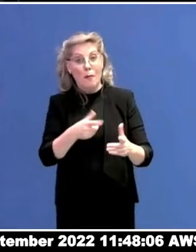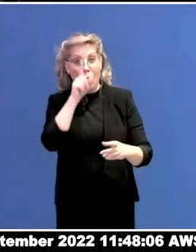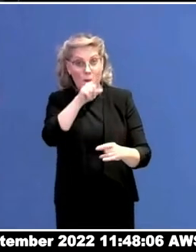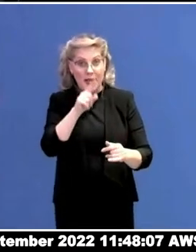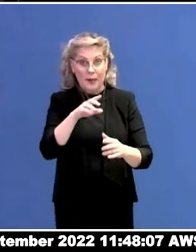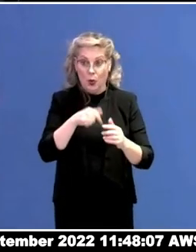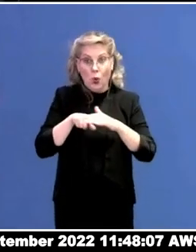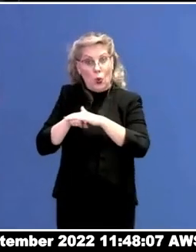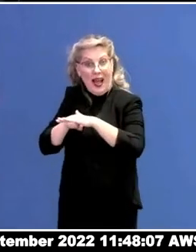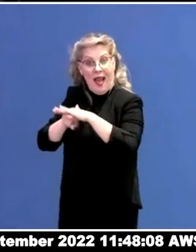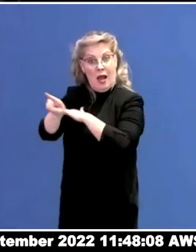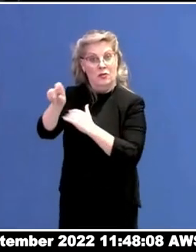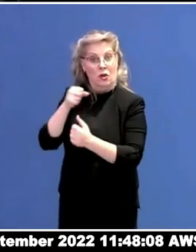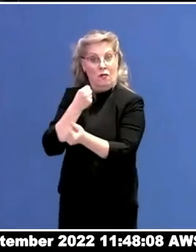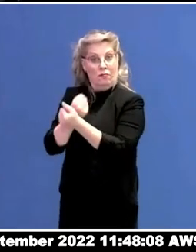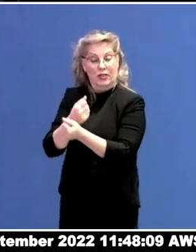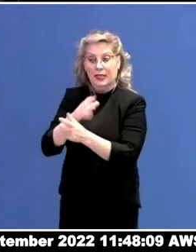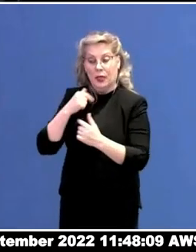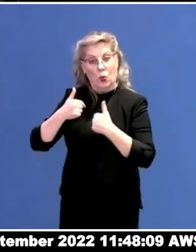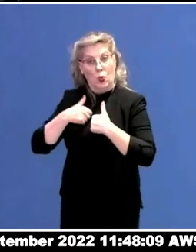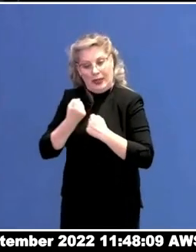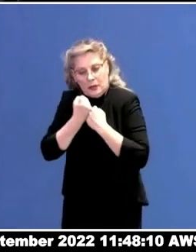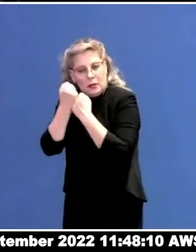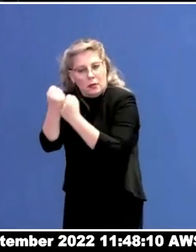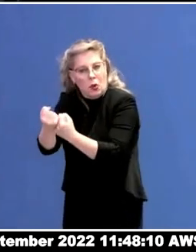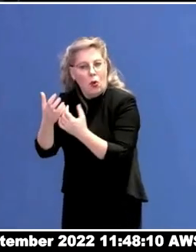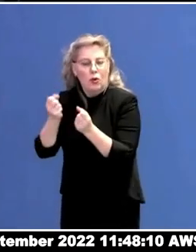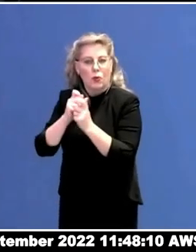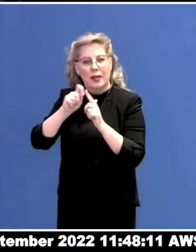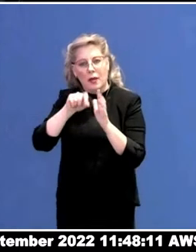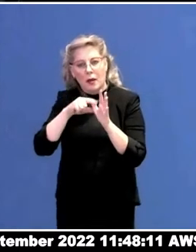of doing support letters and, in fact, writing parole plans for some of these